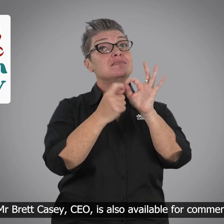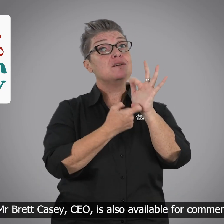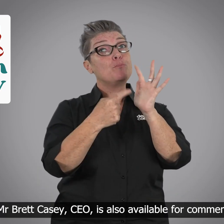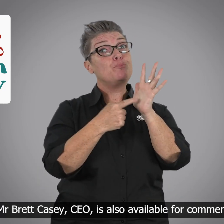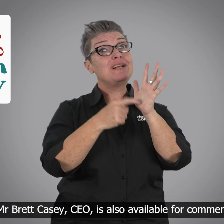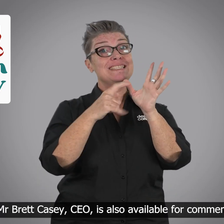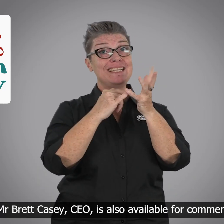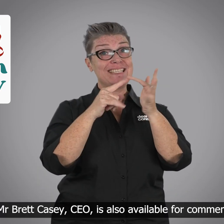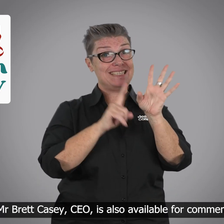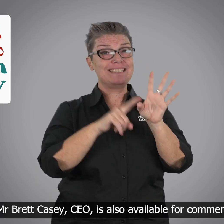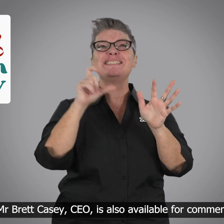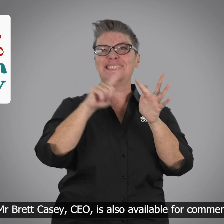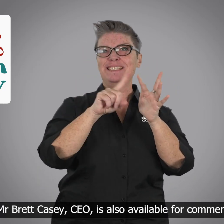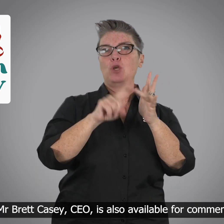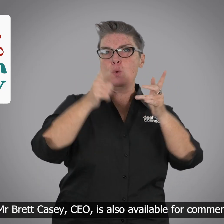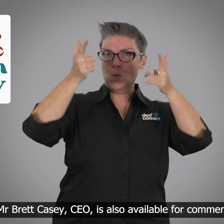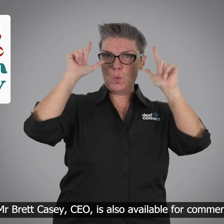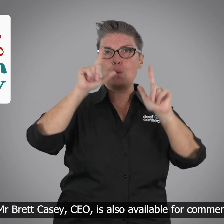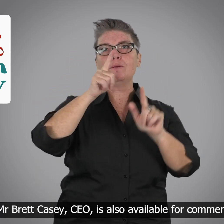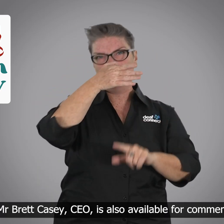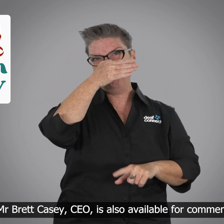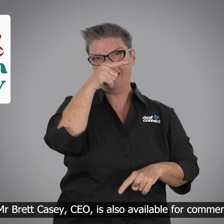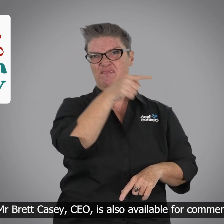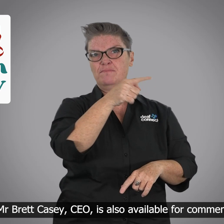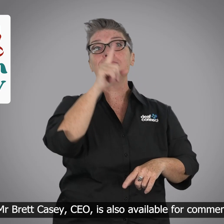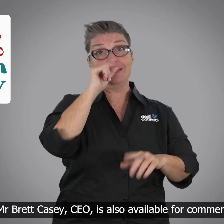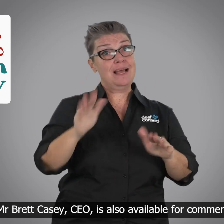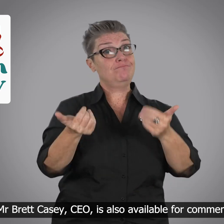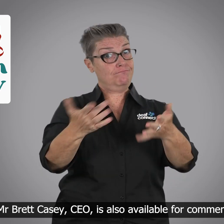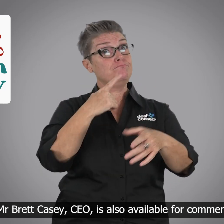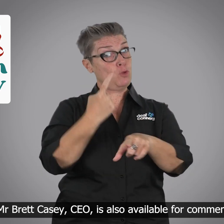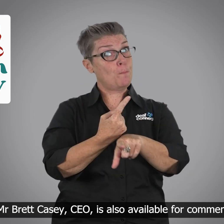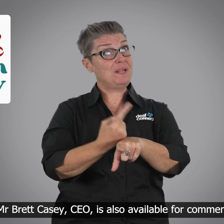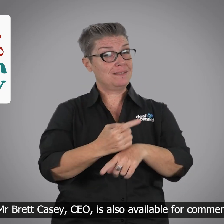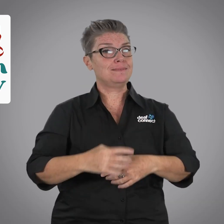Mr Brett Casey, CEO, is also available for comment.